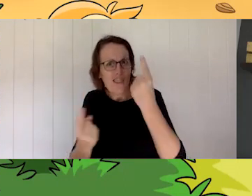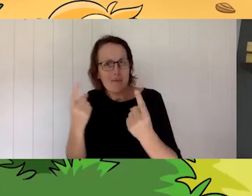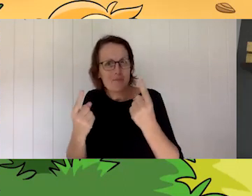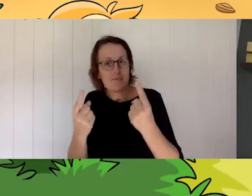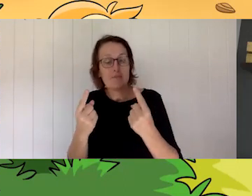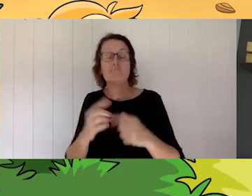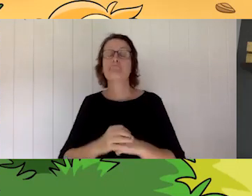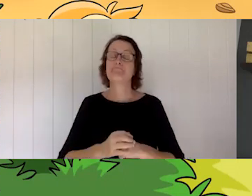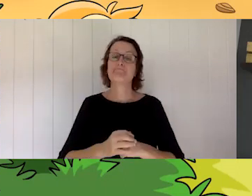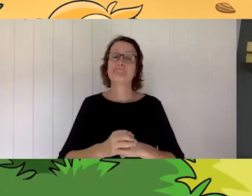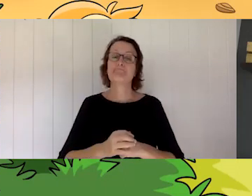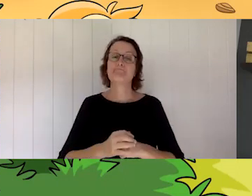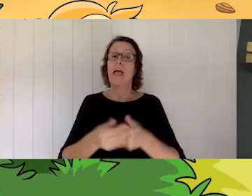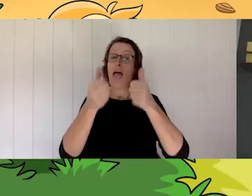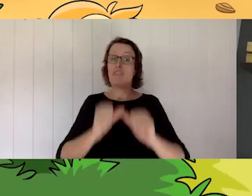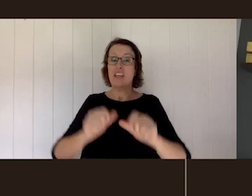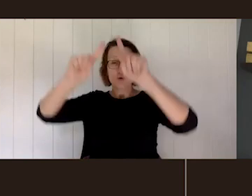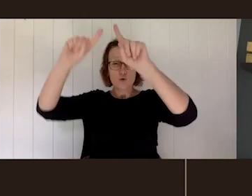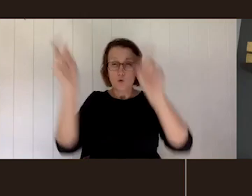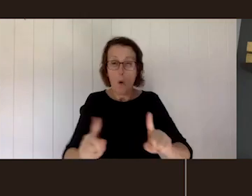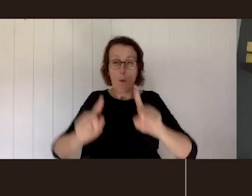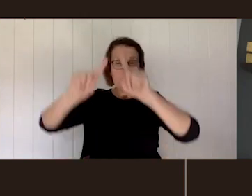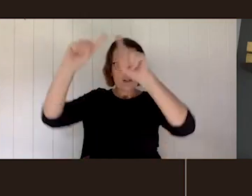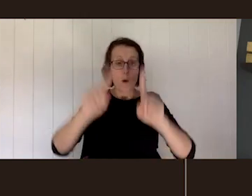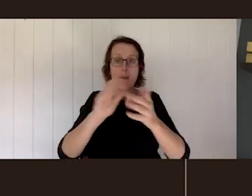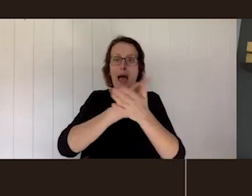came, and it hailed. It had never hailed before, but the hail belted